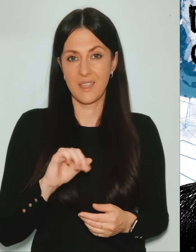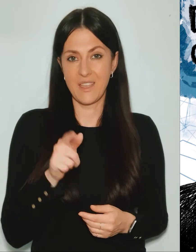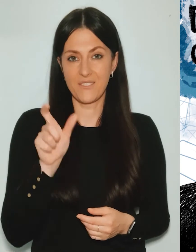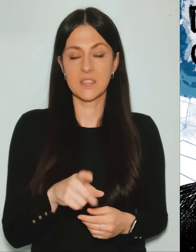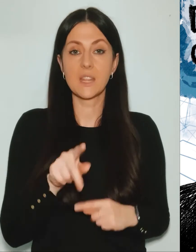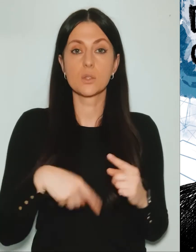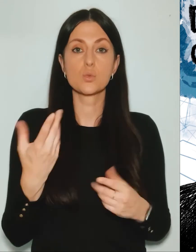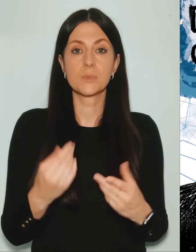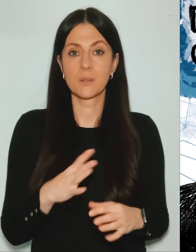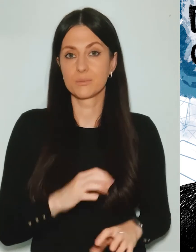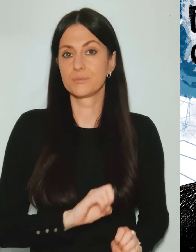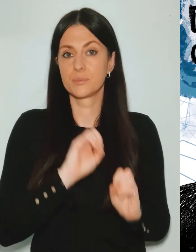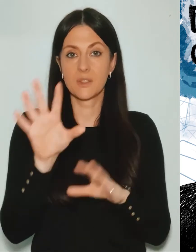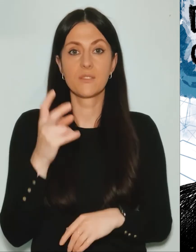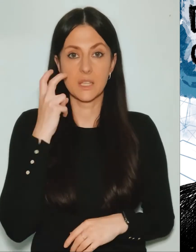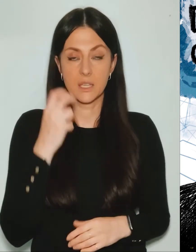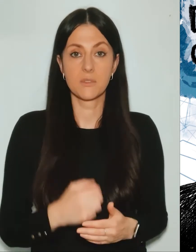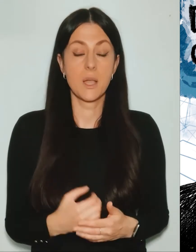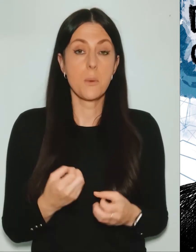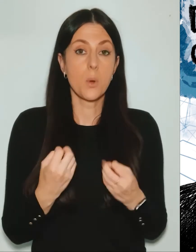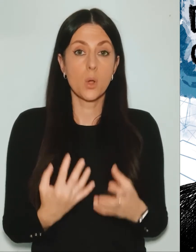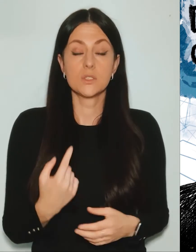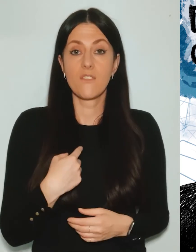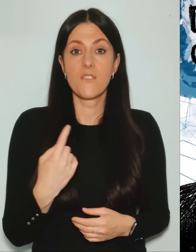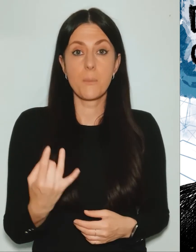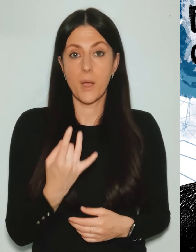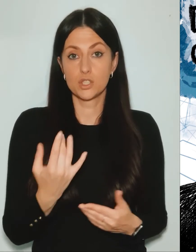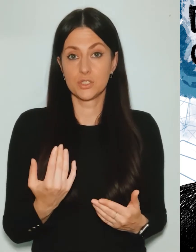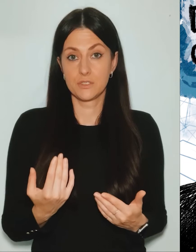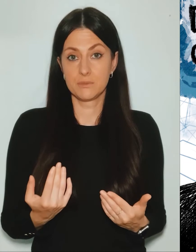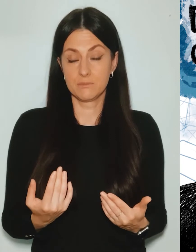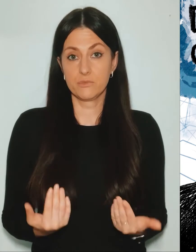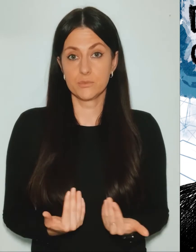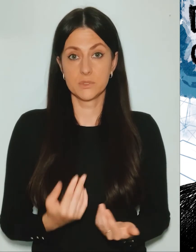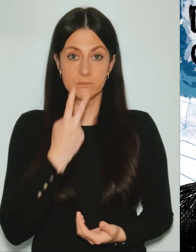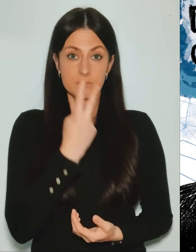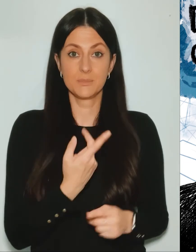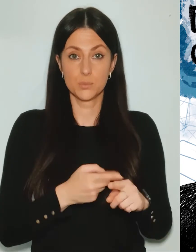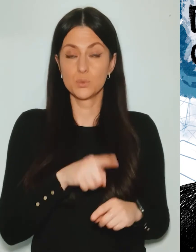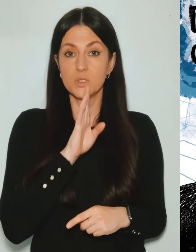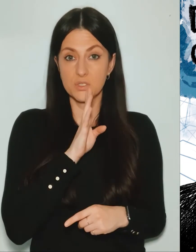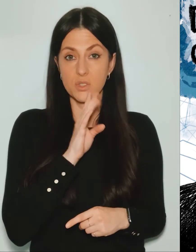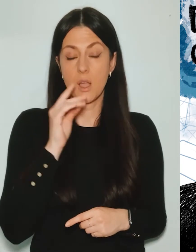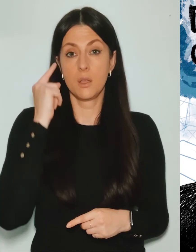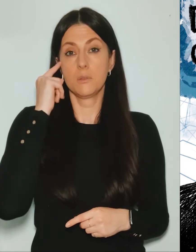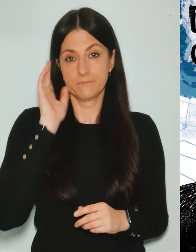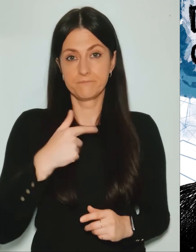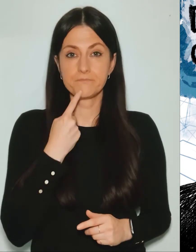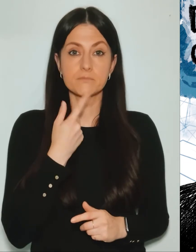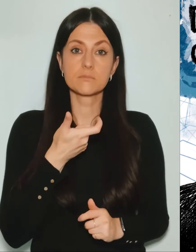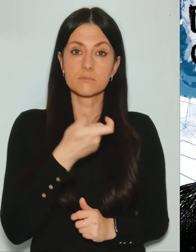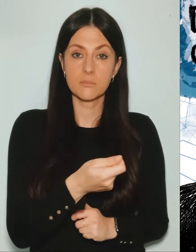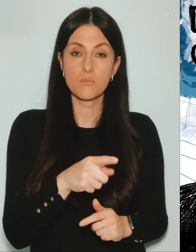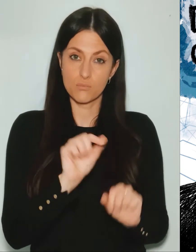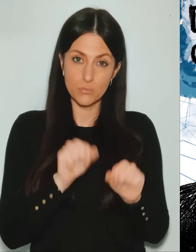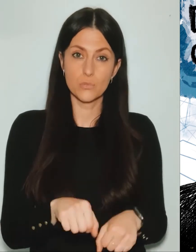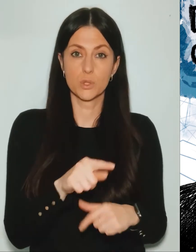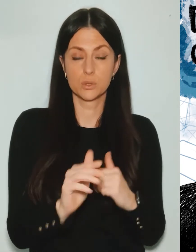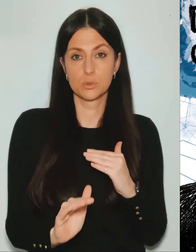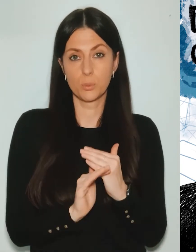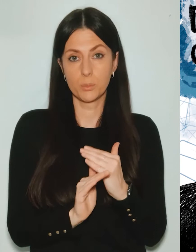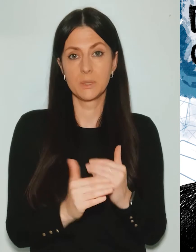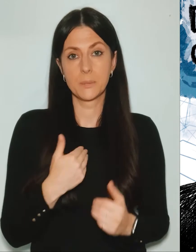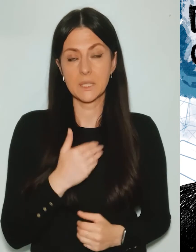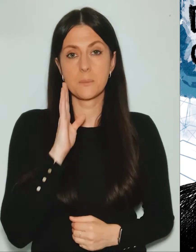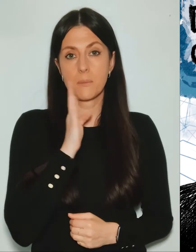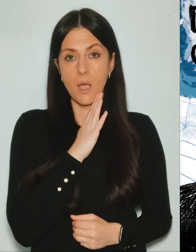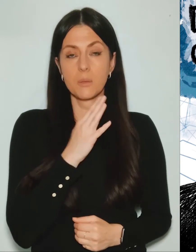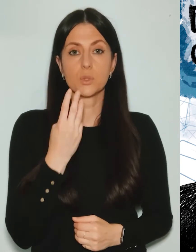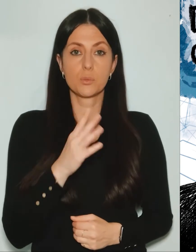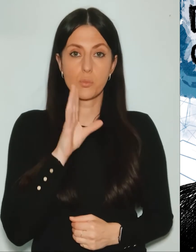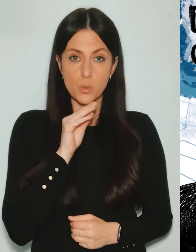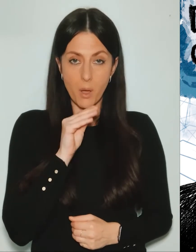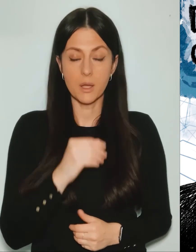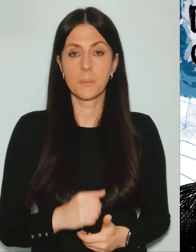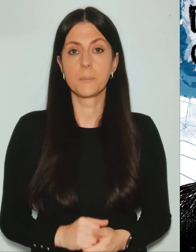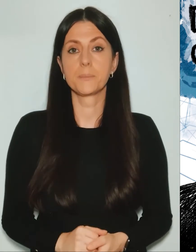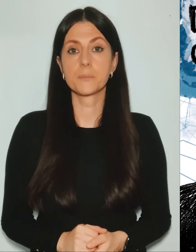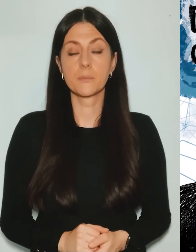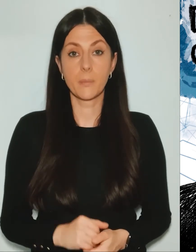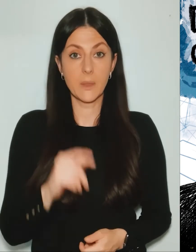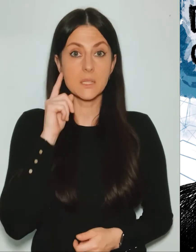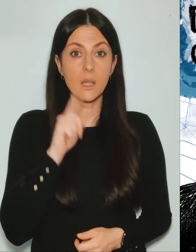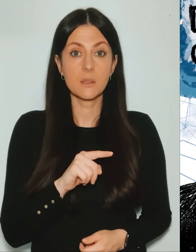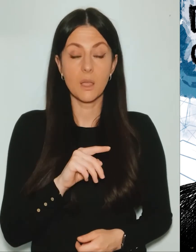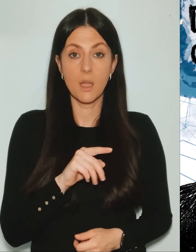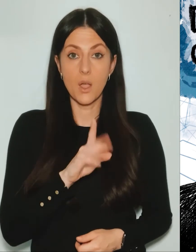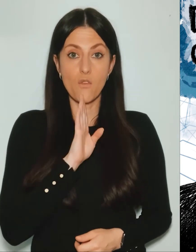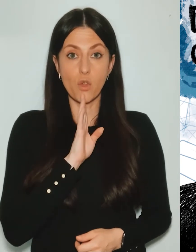I just saw this girl for the first time in my life and decided to write to her to see if she could help me, Mom, and three dogs. And, you know, she found me a shelter!